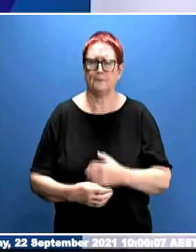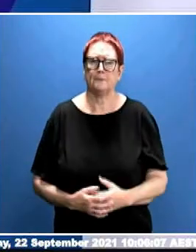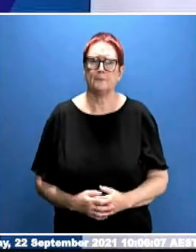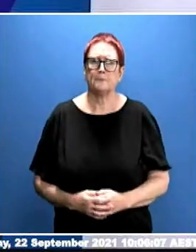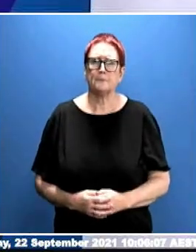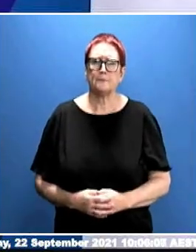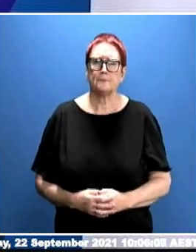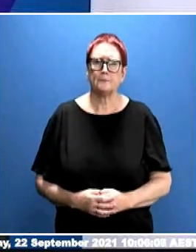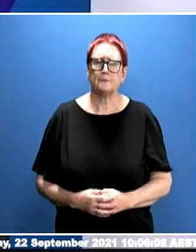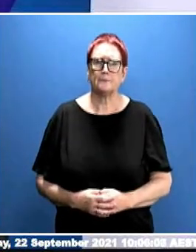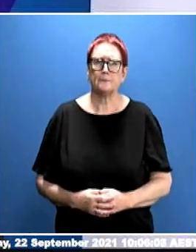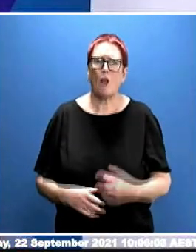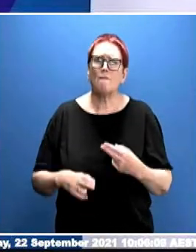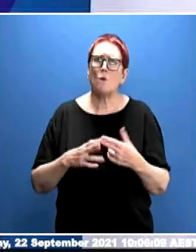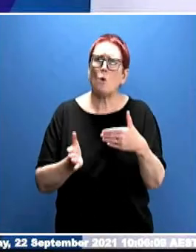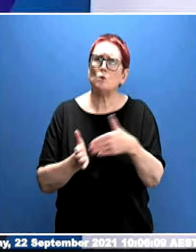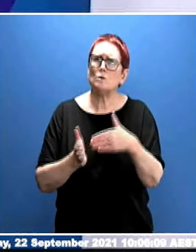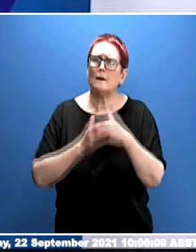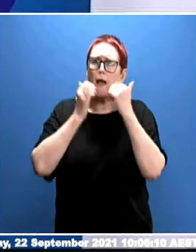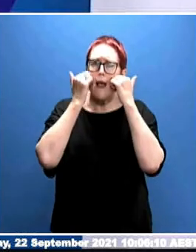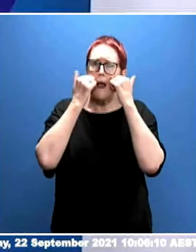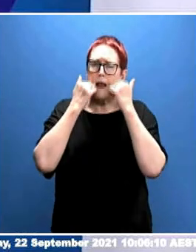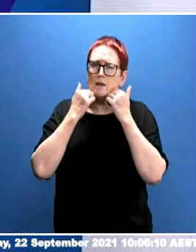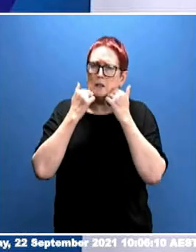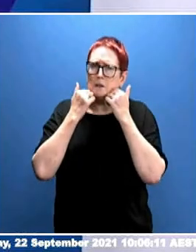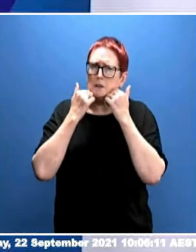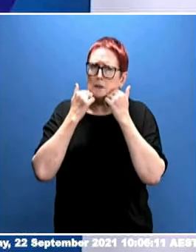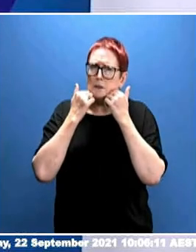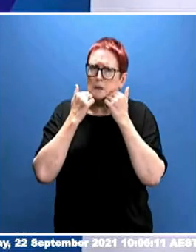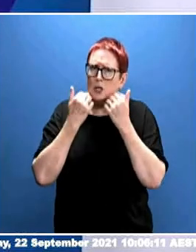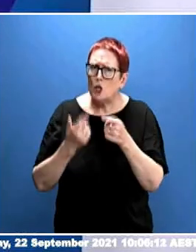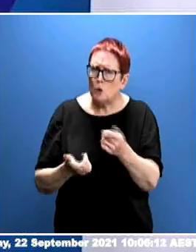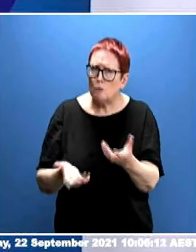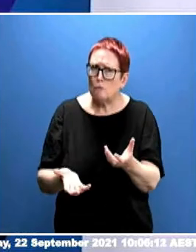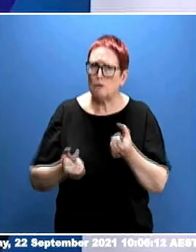With regard to the evidence today, I understand that you have correspondence